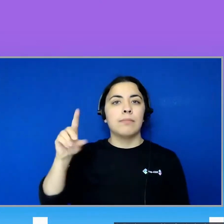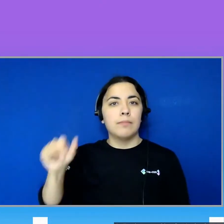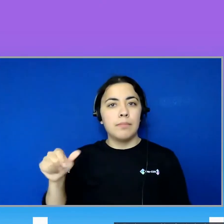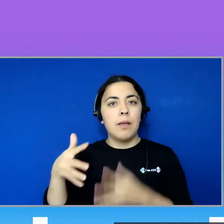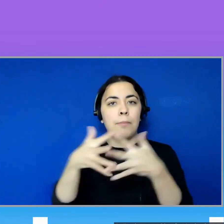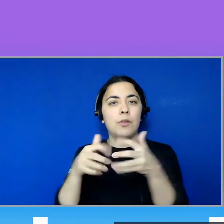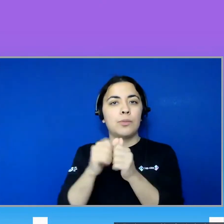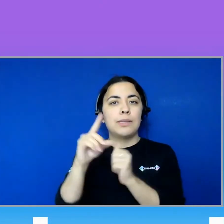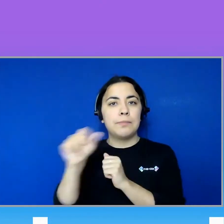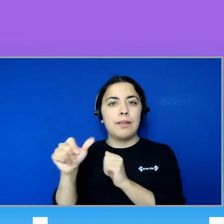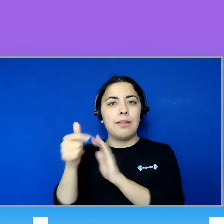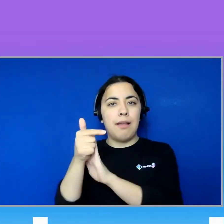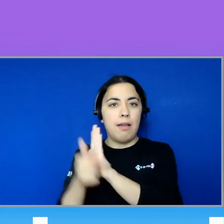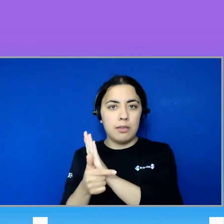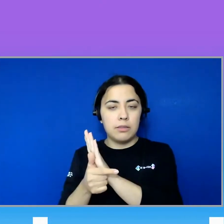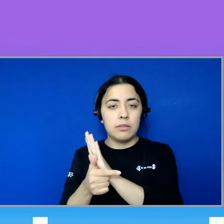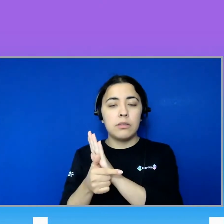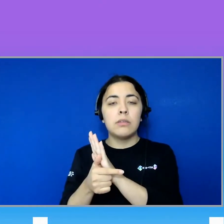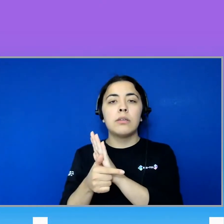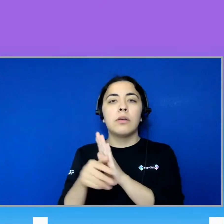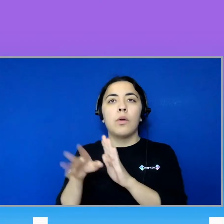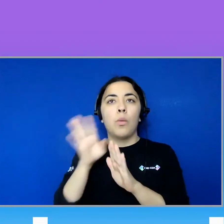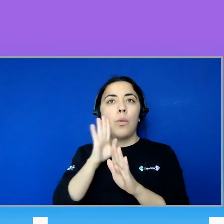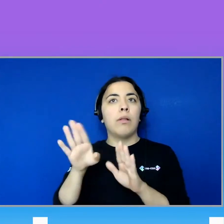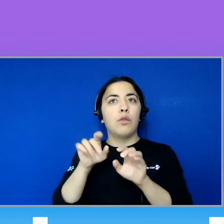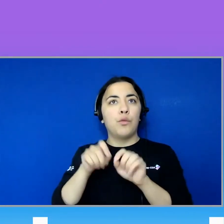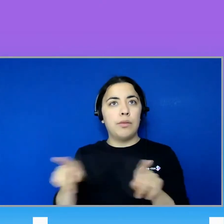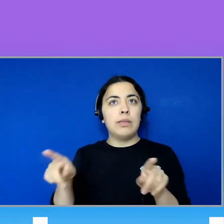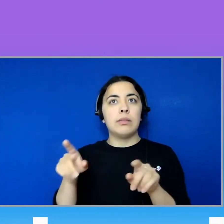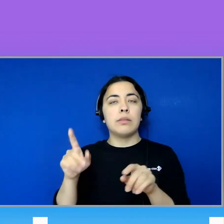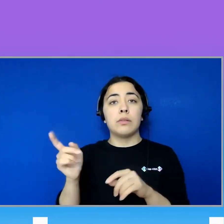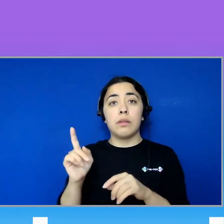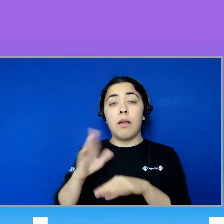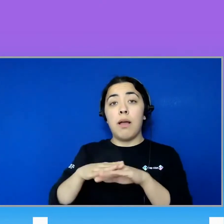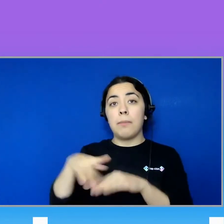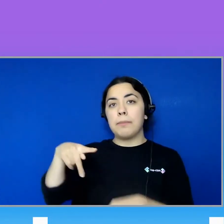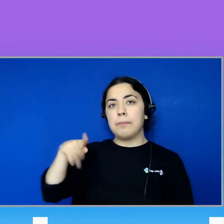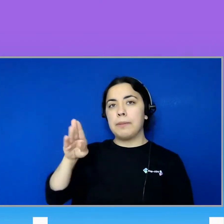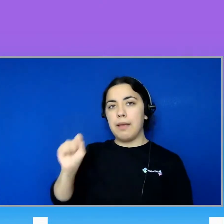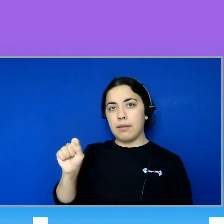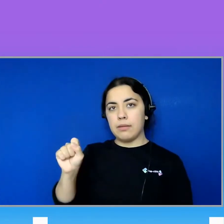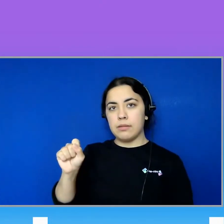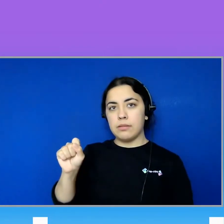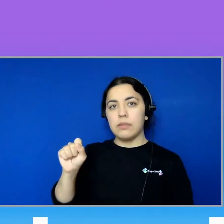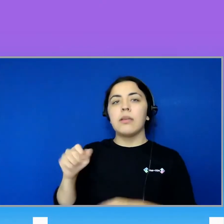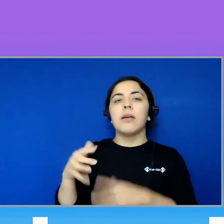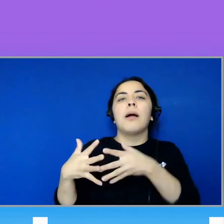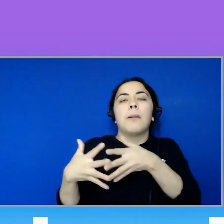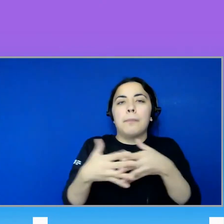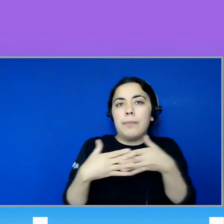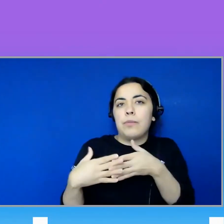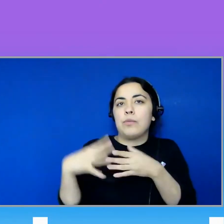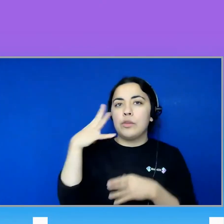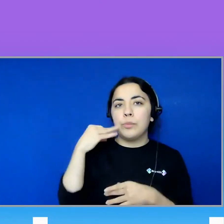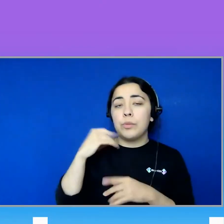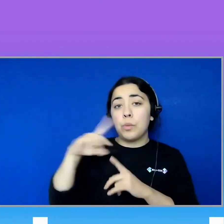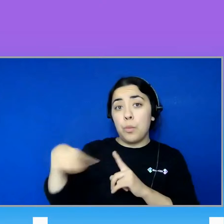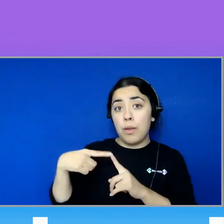that's going to be premiering on